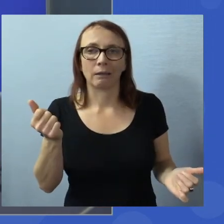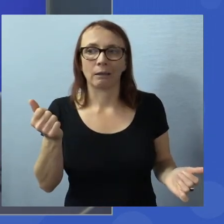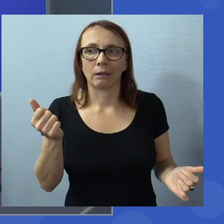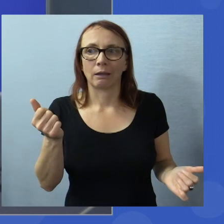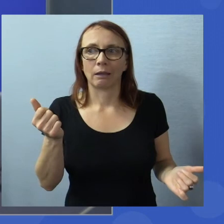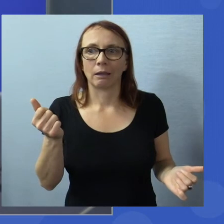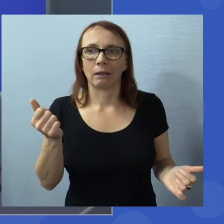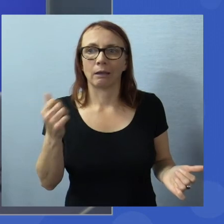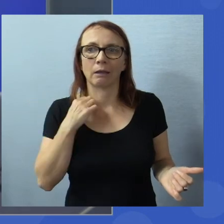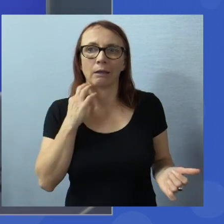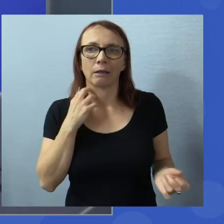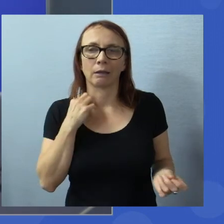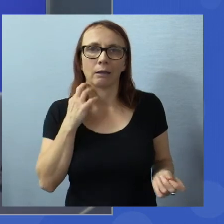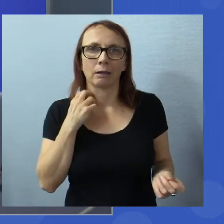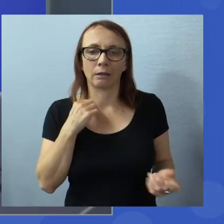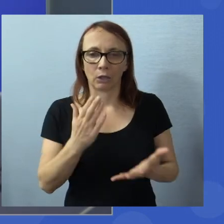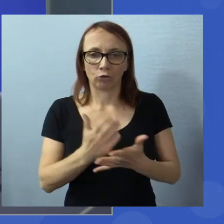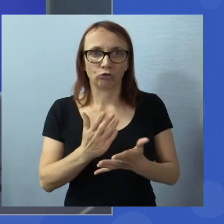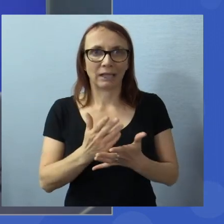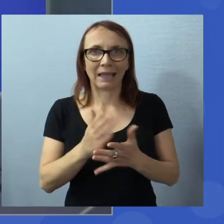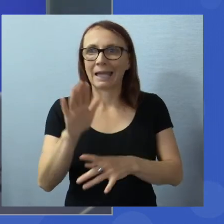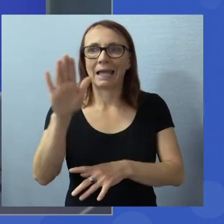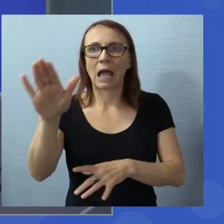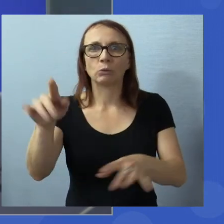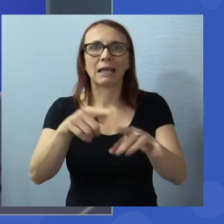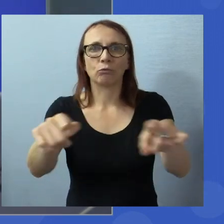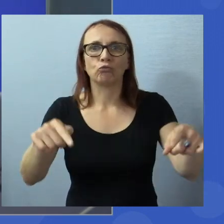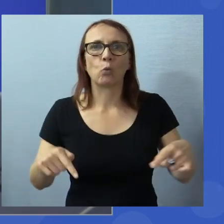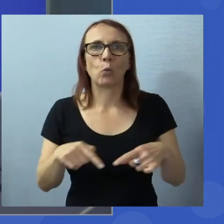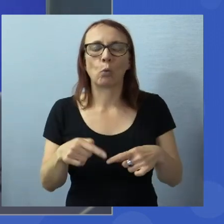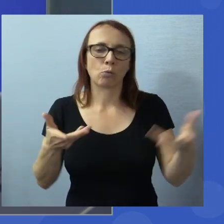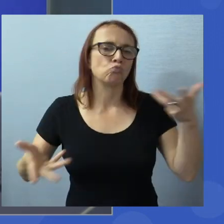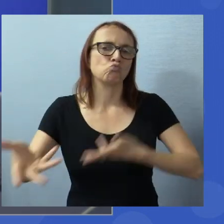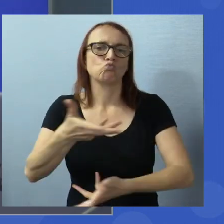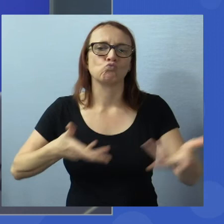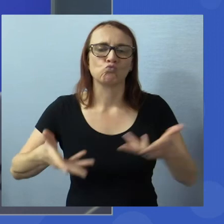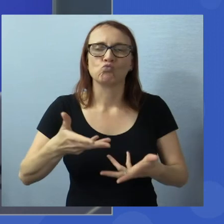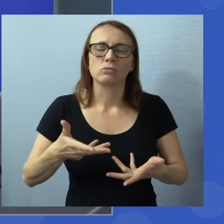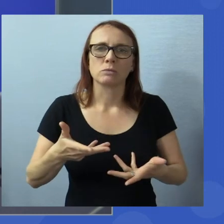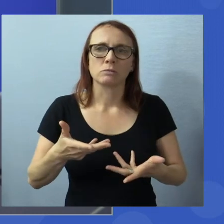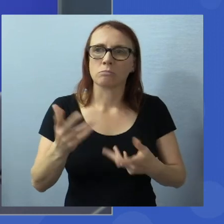take outside the room thank you and share with the population of Scotland